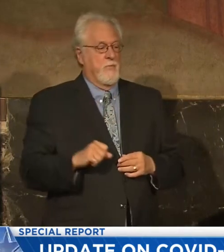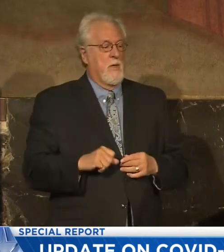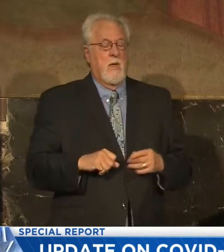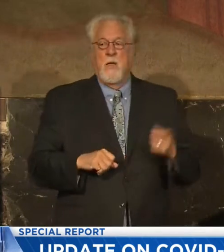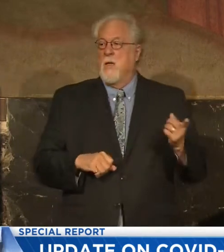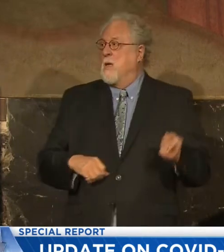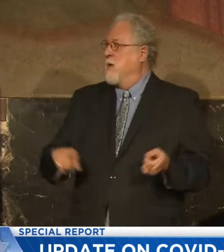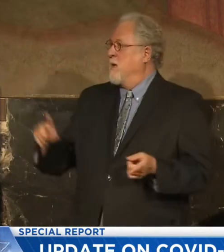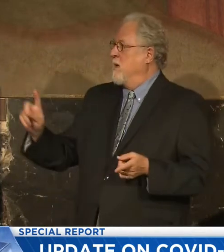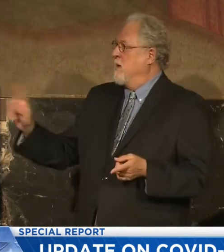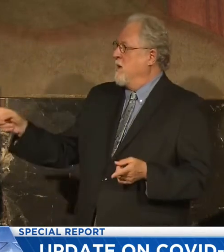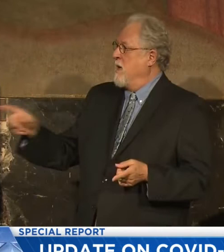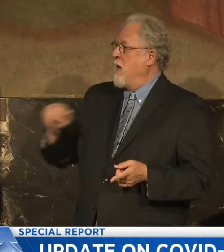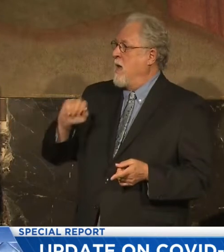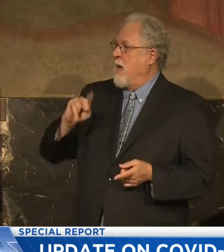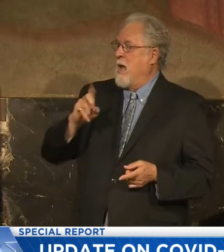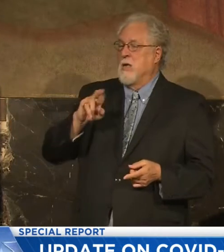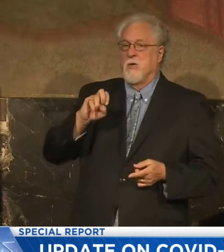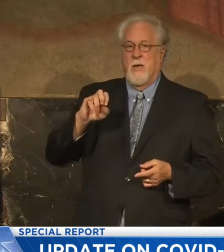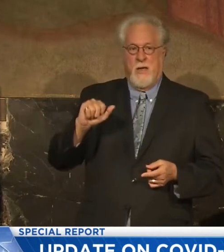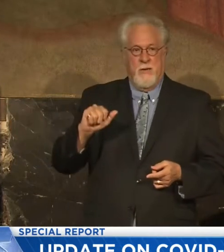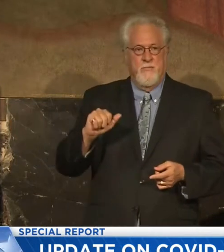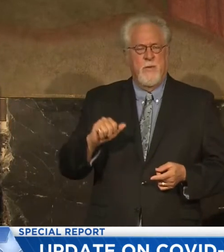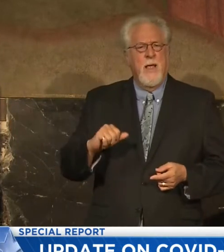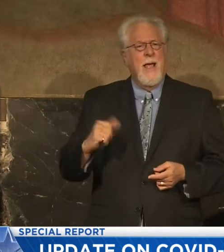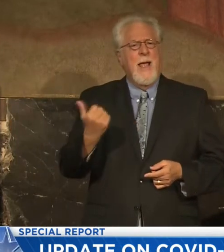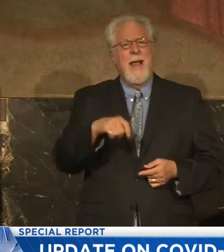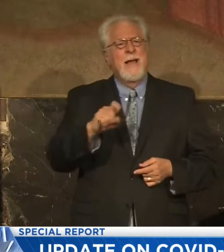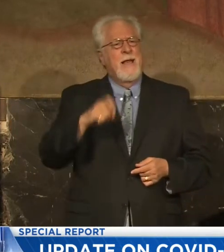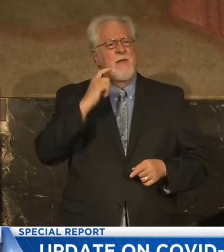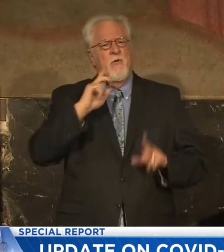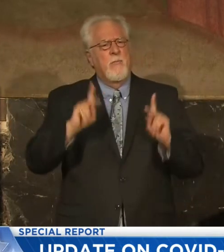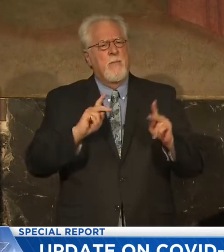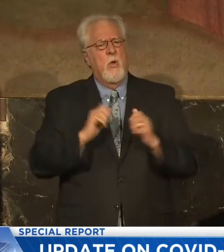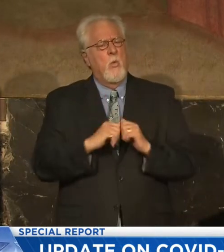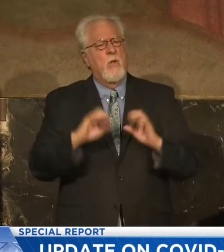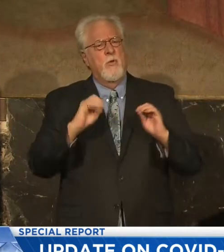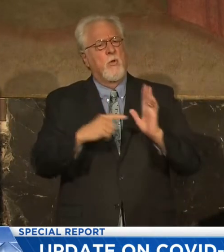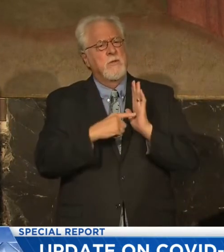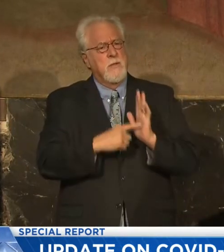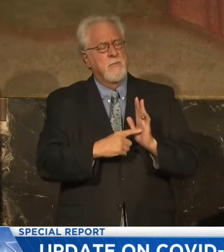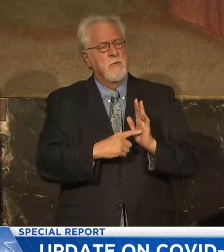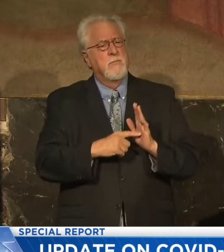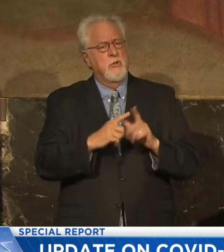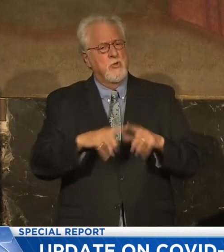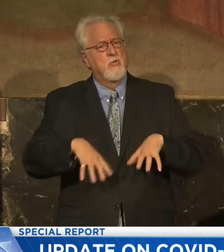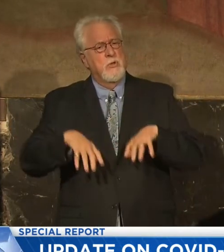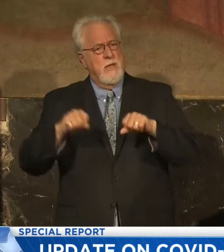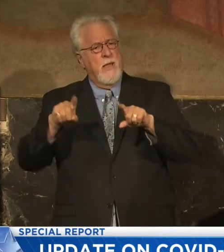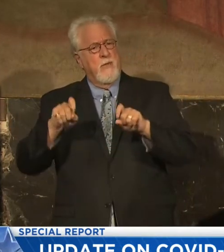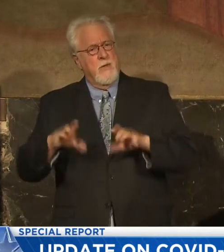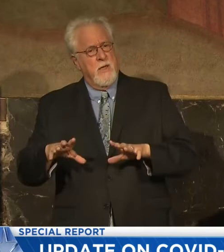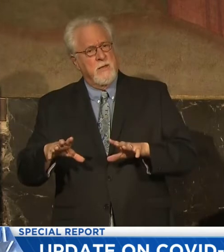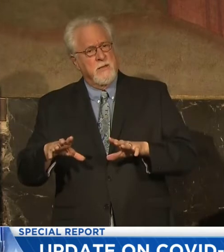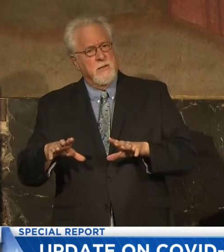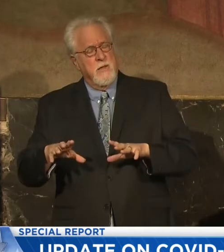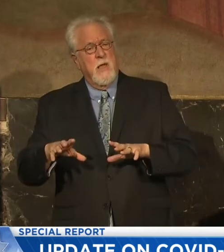COUPLE OF QUESTIONS FROM THE PUBLIC THAT WE WILL ENTERTAIN. AND THEN WE WILL TAKE QUESTIONS FROM THOSE HERE.